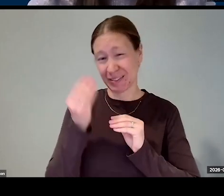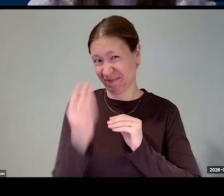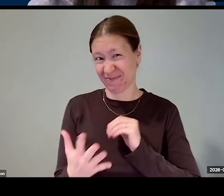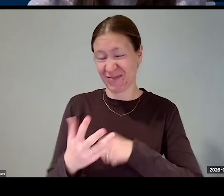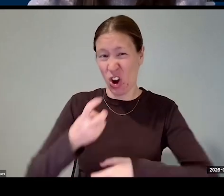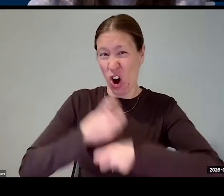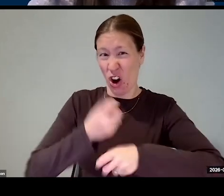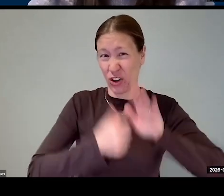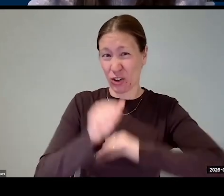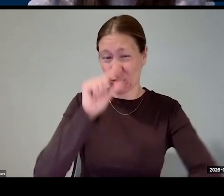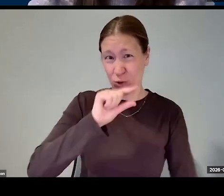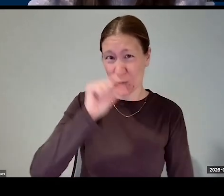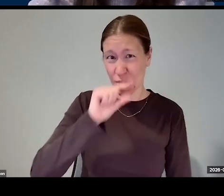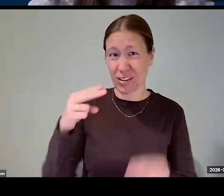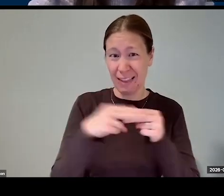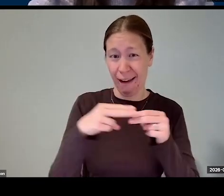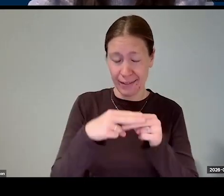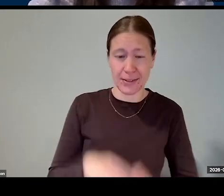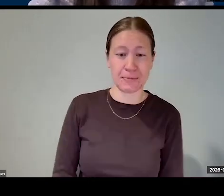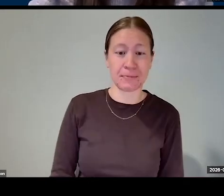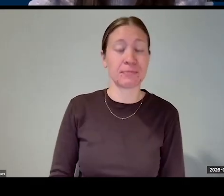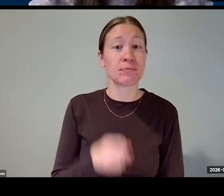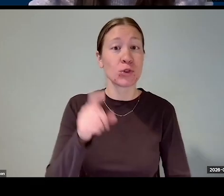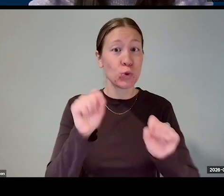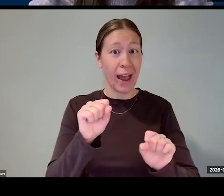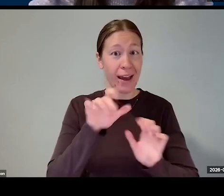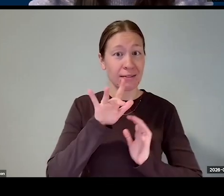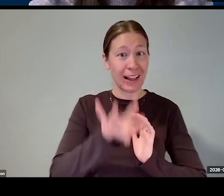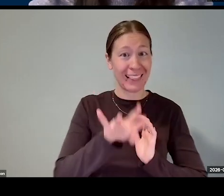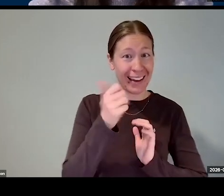You can right click any object and choose order